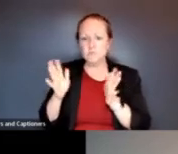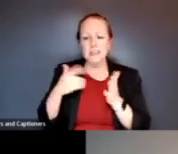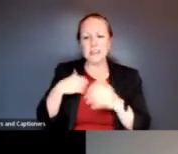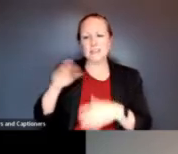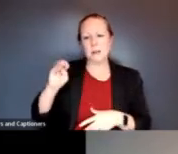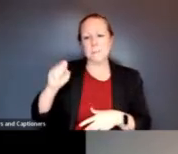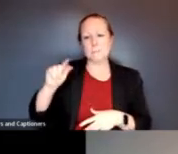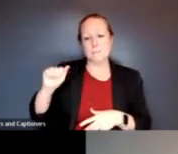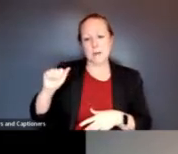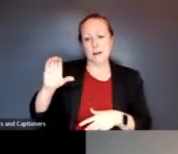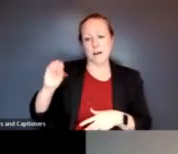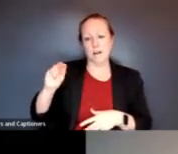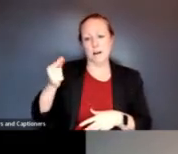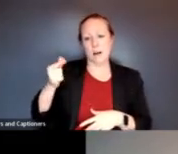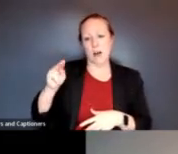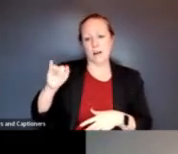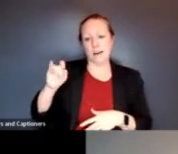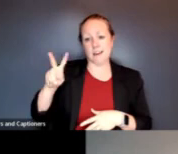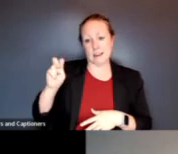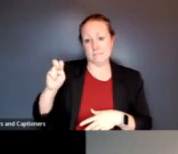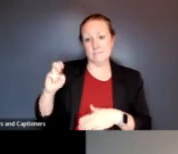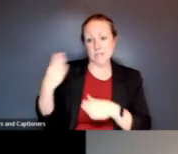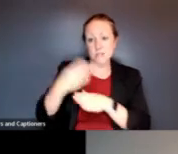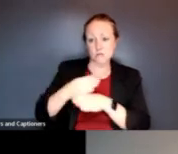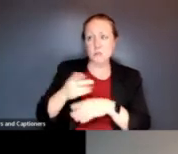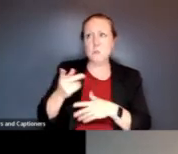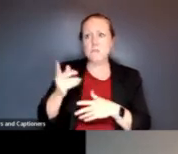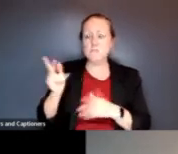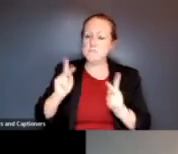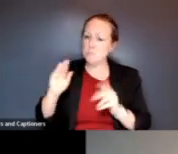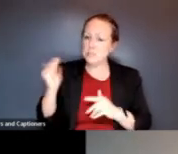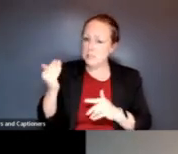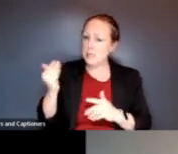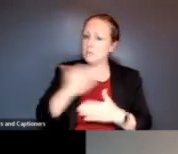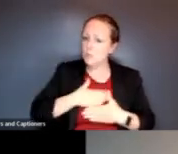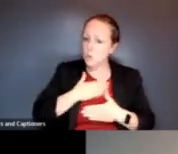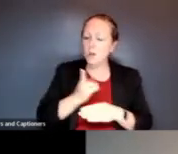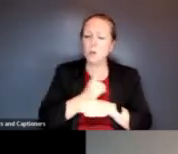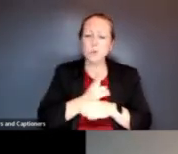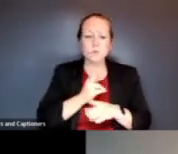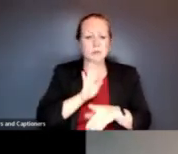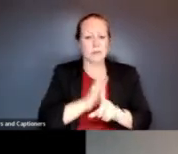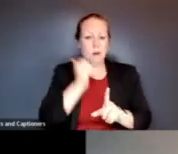intervention that people really enjoy. And they use it as a tool in their day to day life. And we